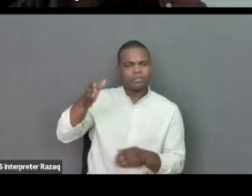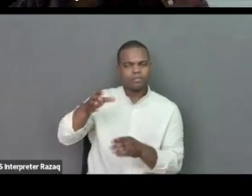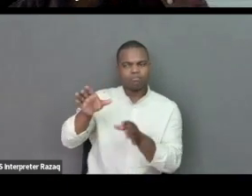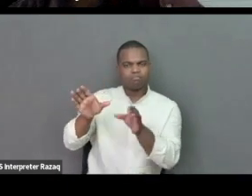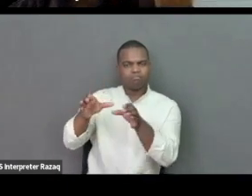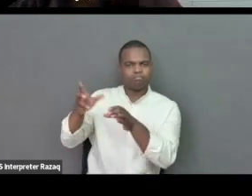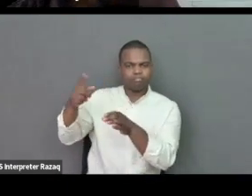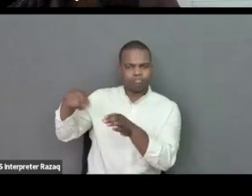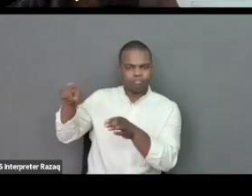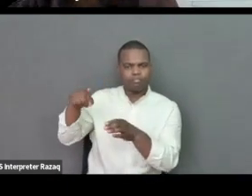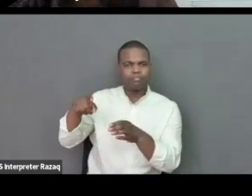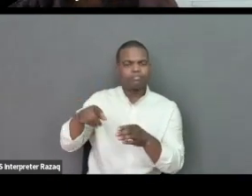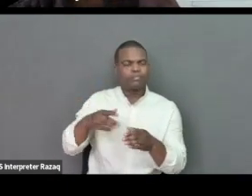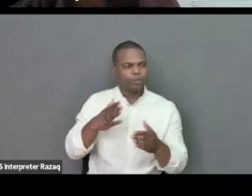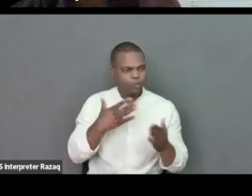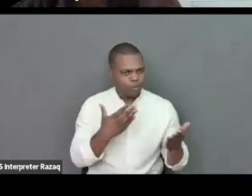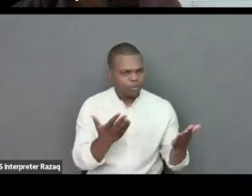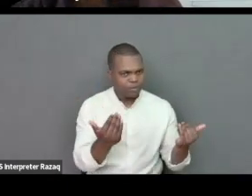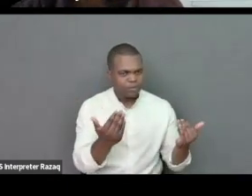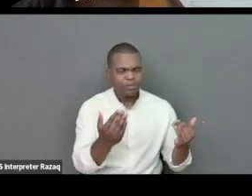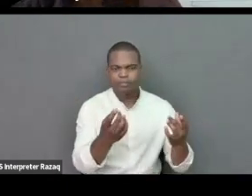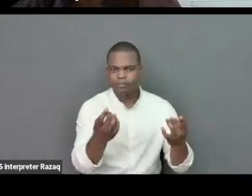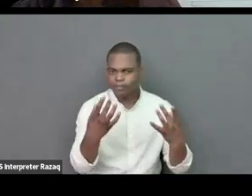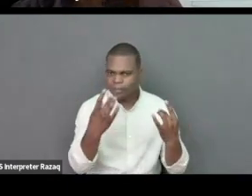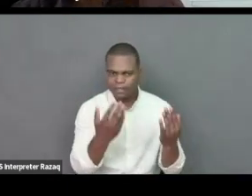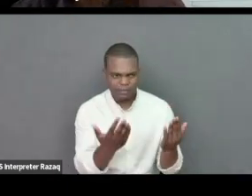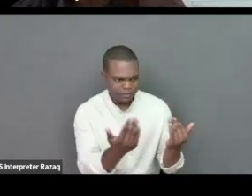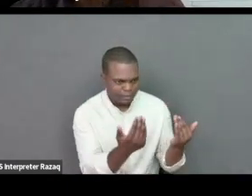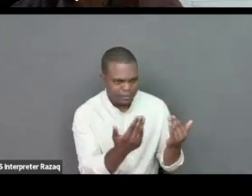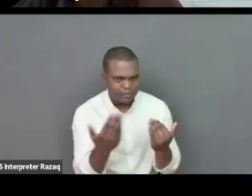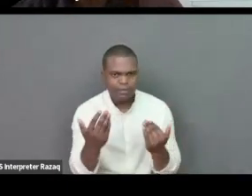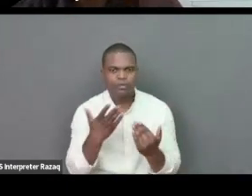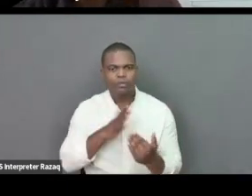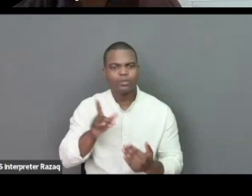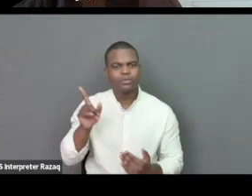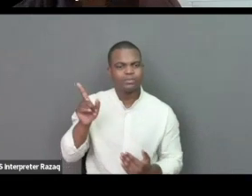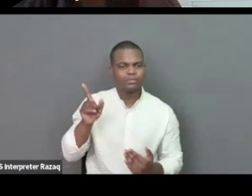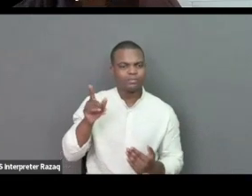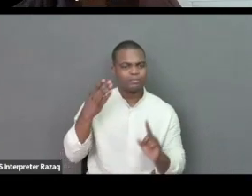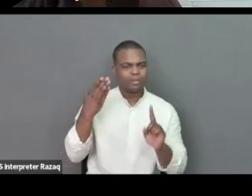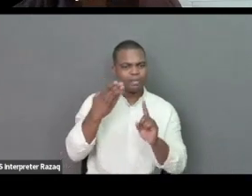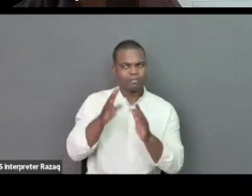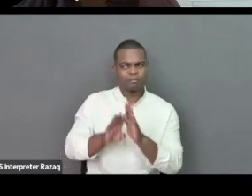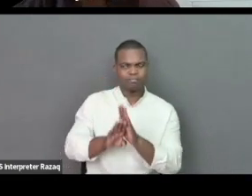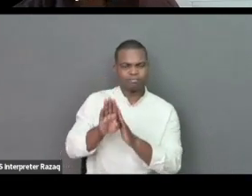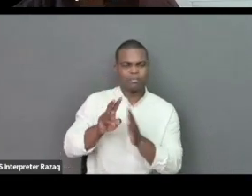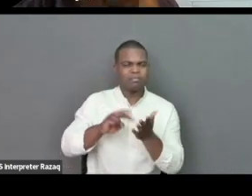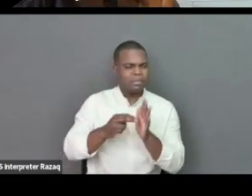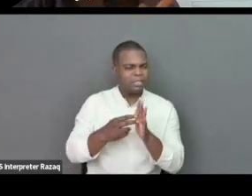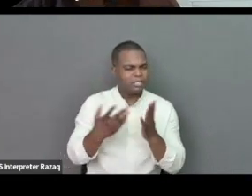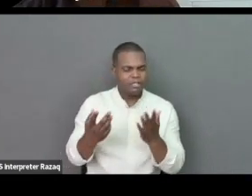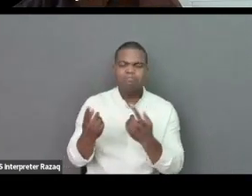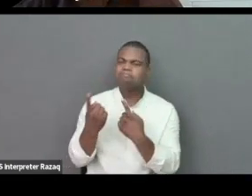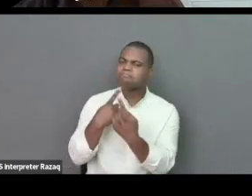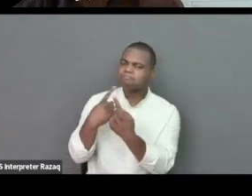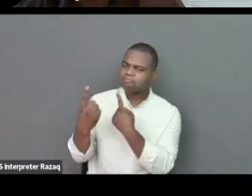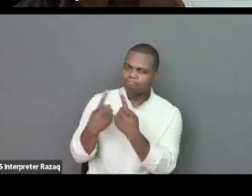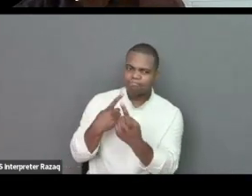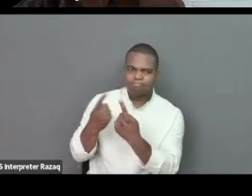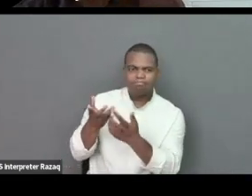a dialogue. And it's understandable if the user is angry about finding an accessible issue or not